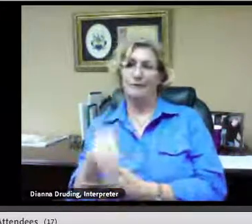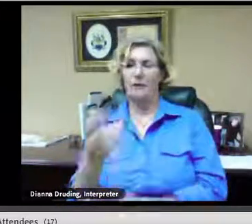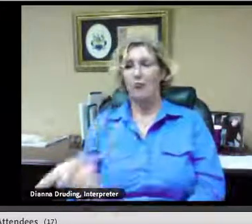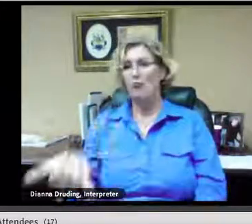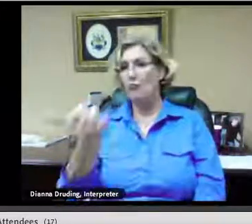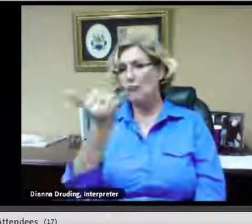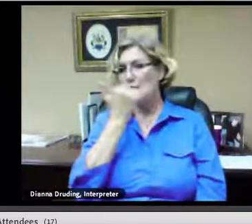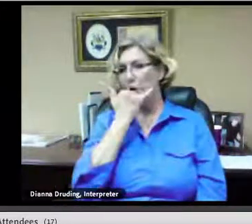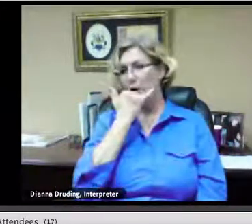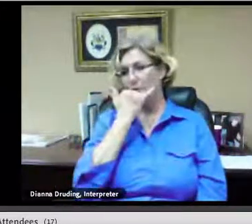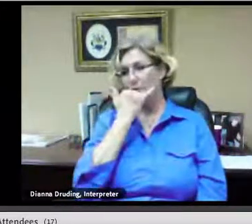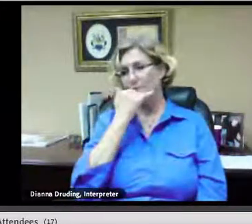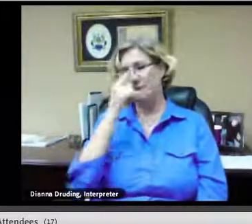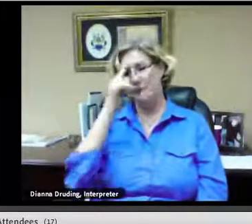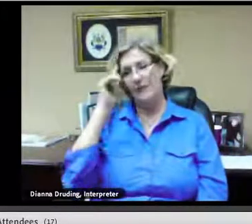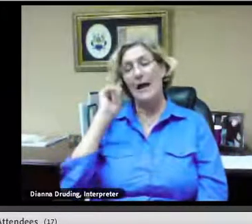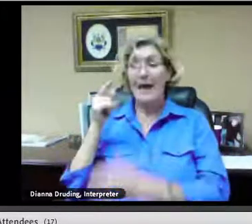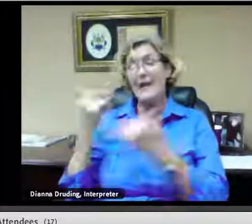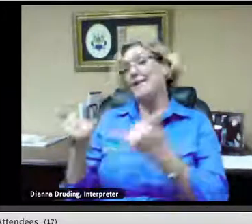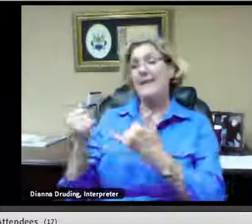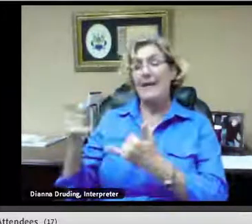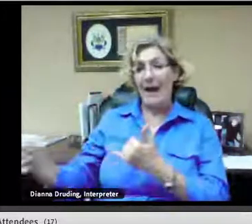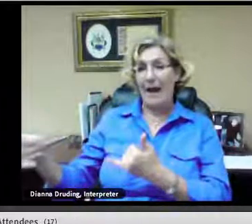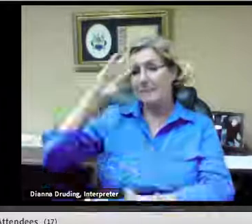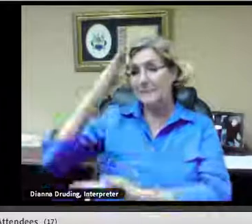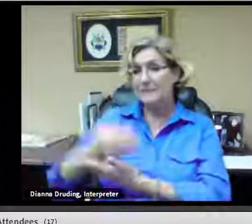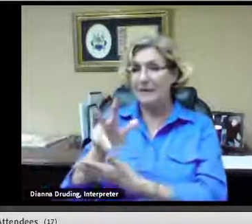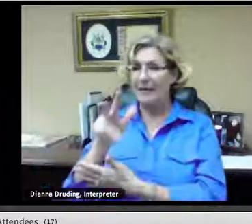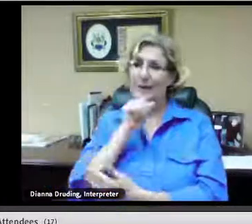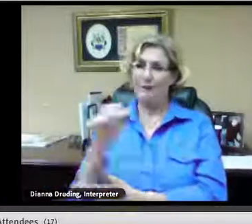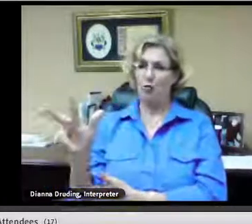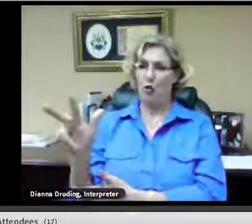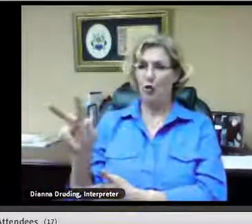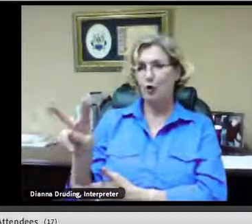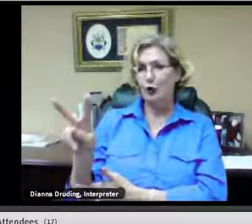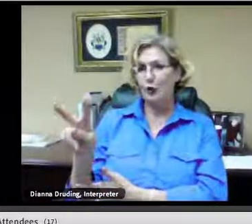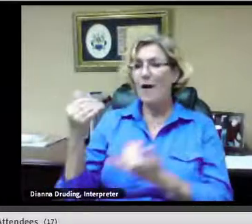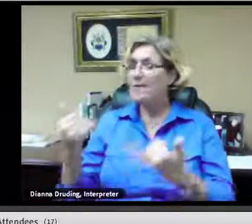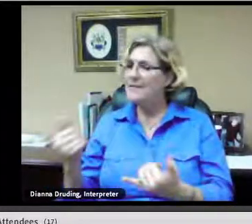He is growing in ways, socially, developmentally, sense of humor,